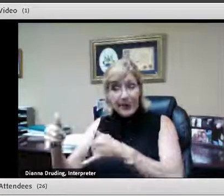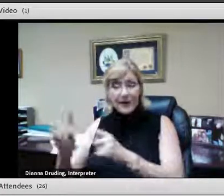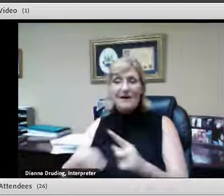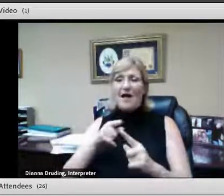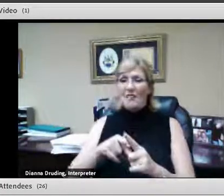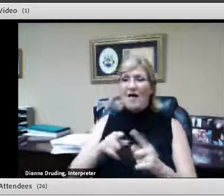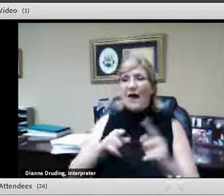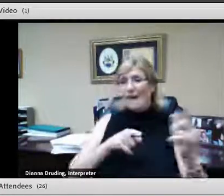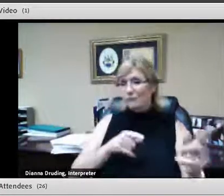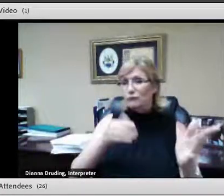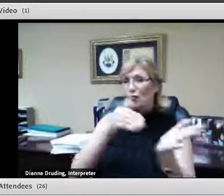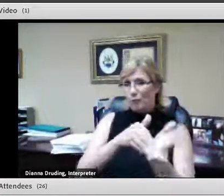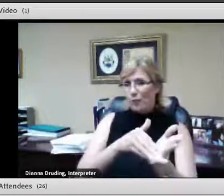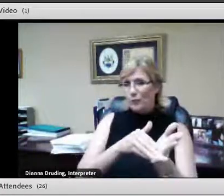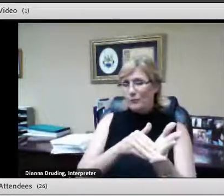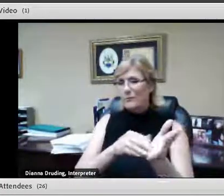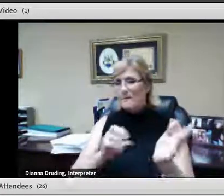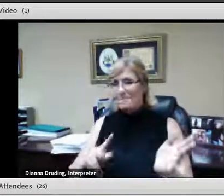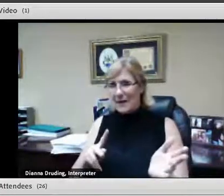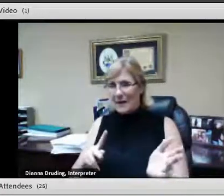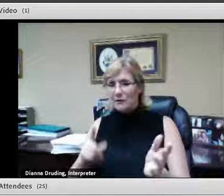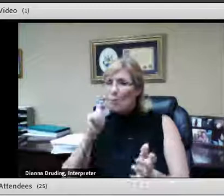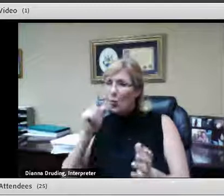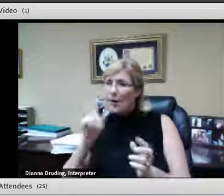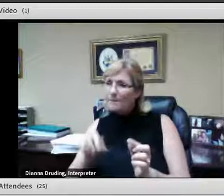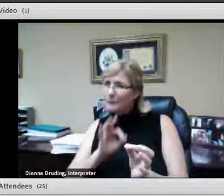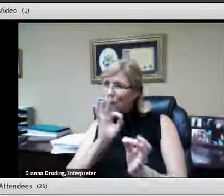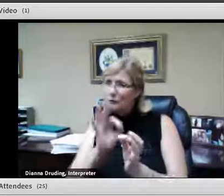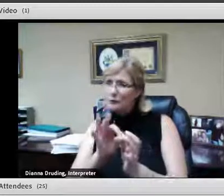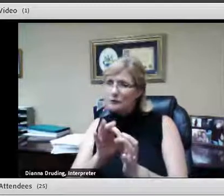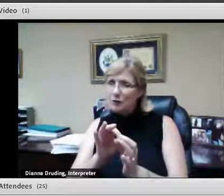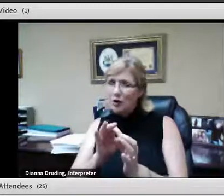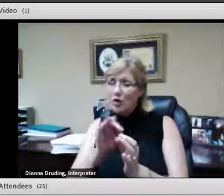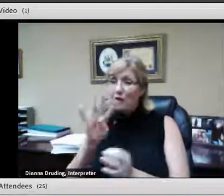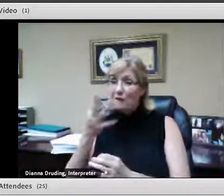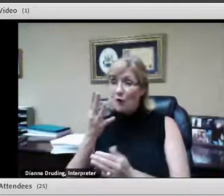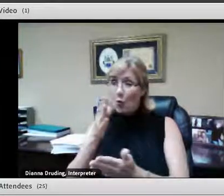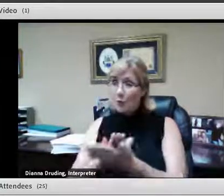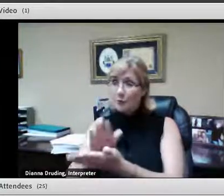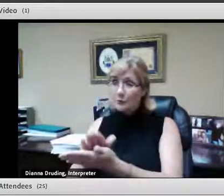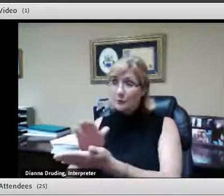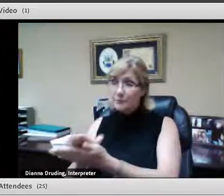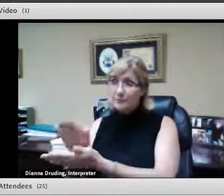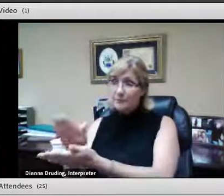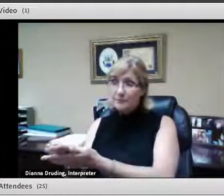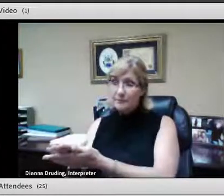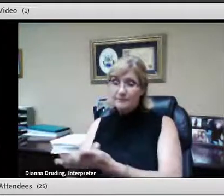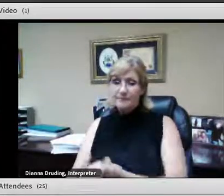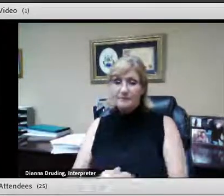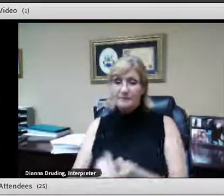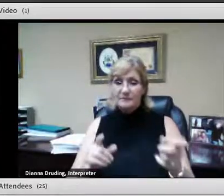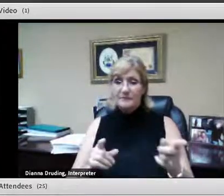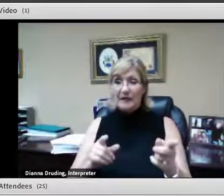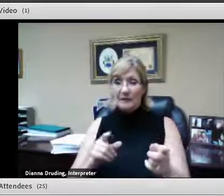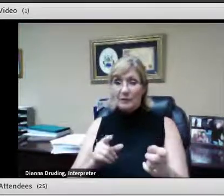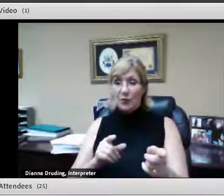But the one particular four-beat pattern, this one in this example, is the poisoner,